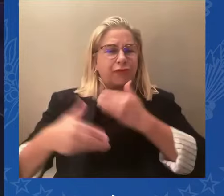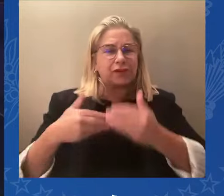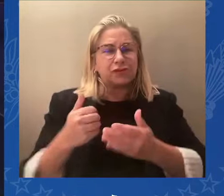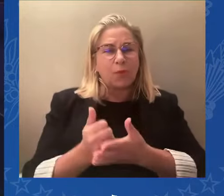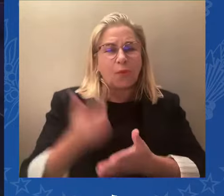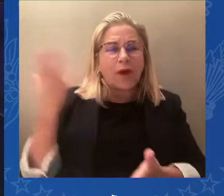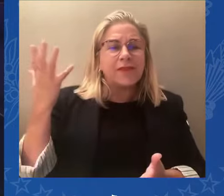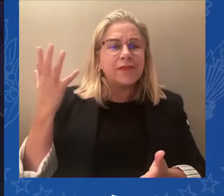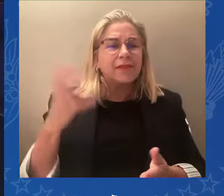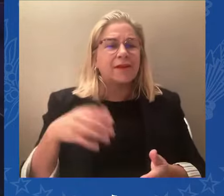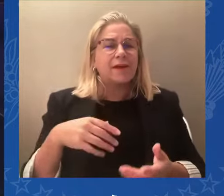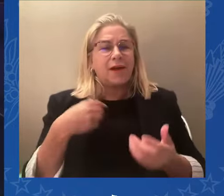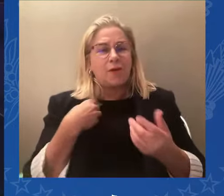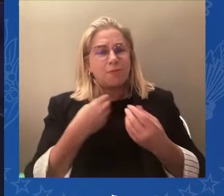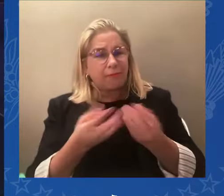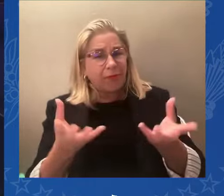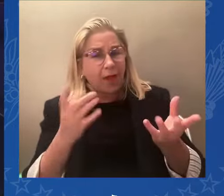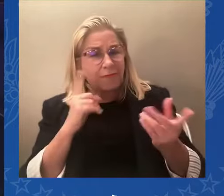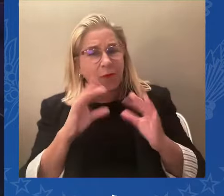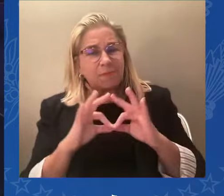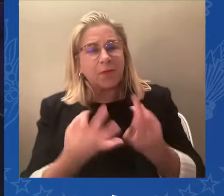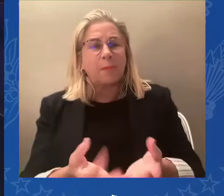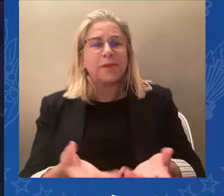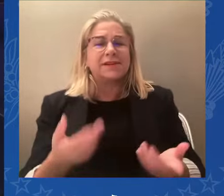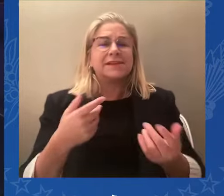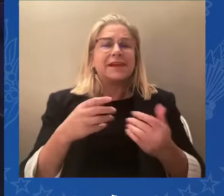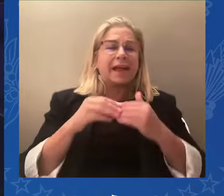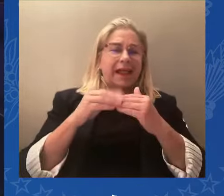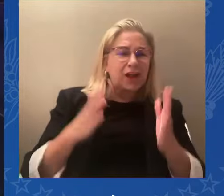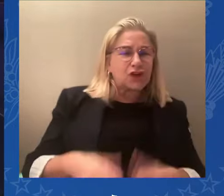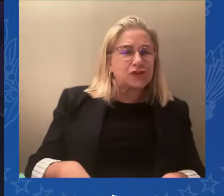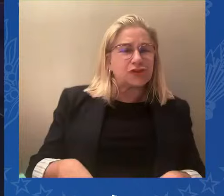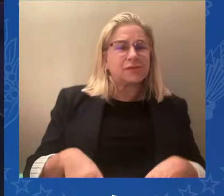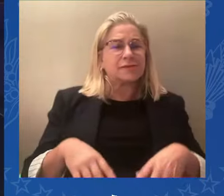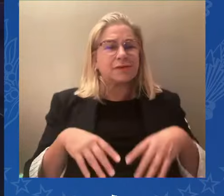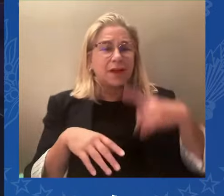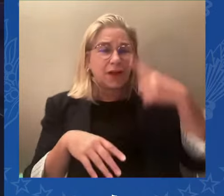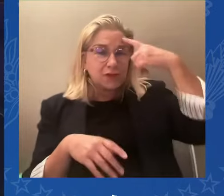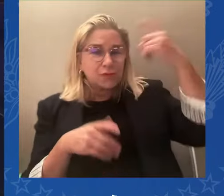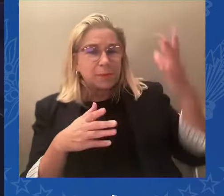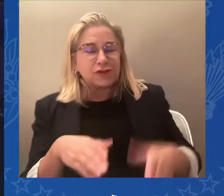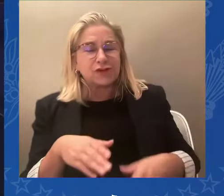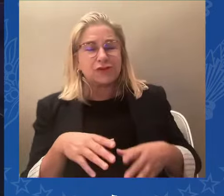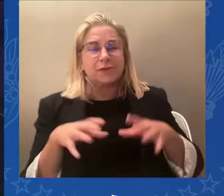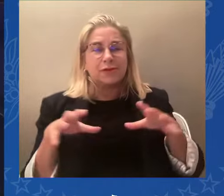In fact, in just four years, with the leadership of the CBC, we’re making the most significant investments